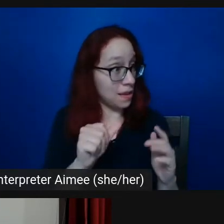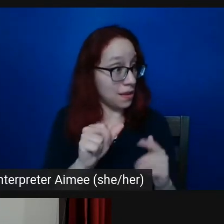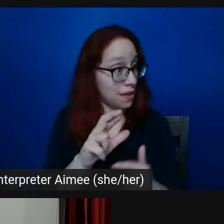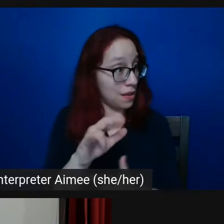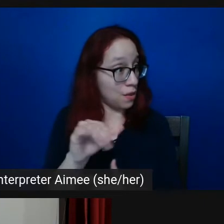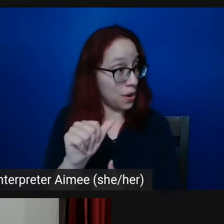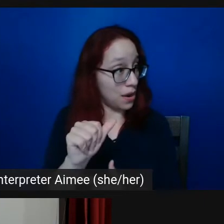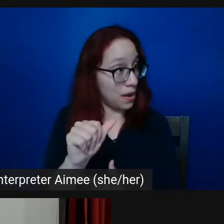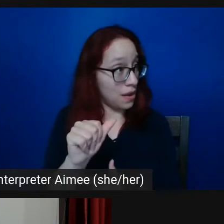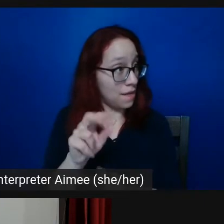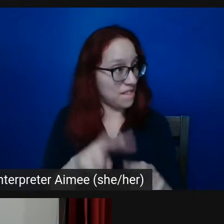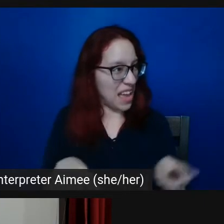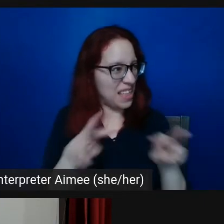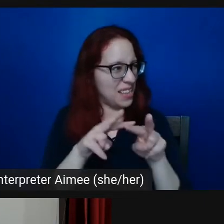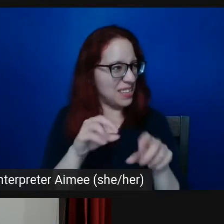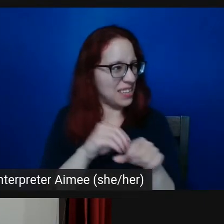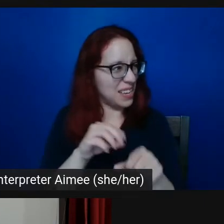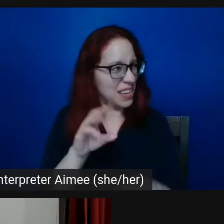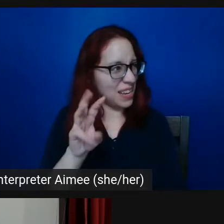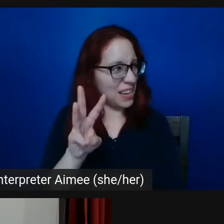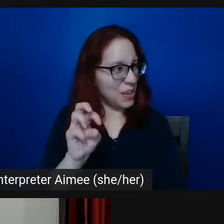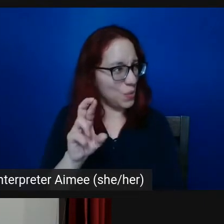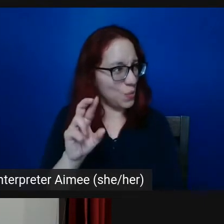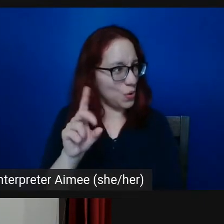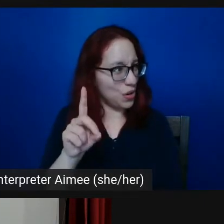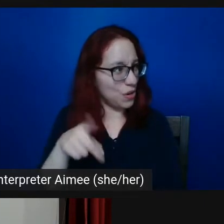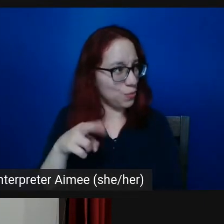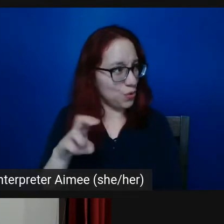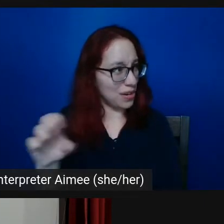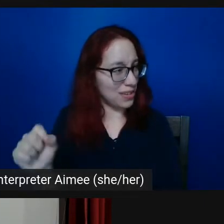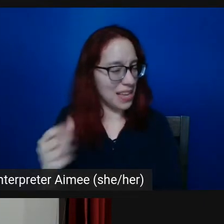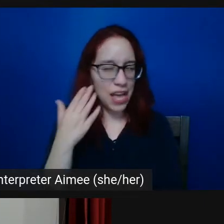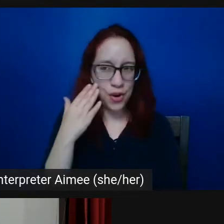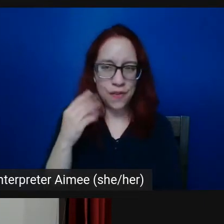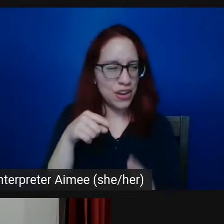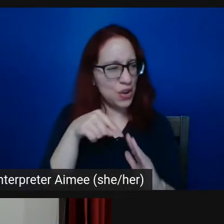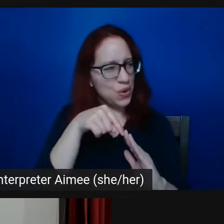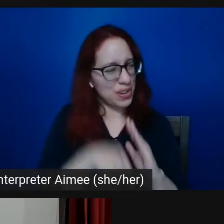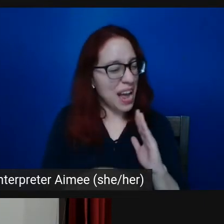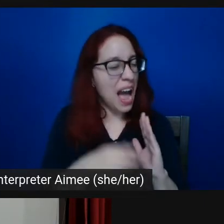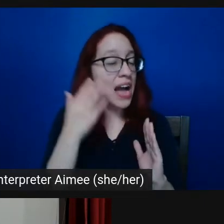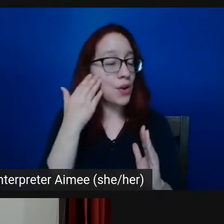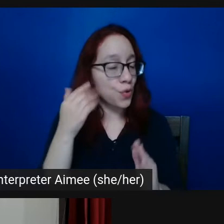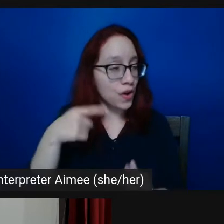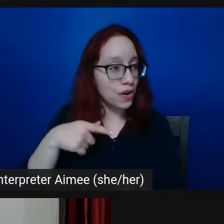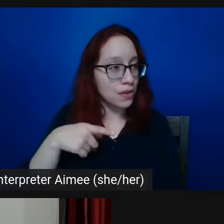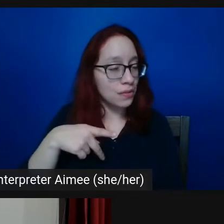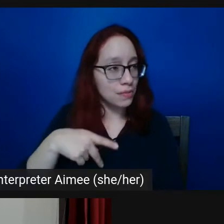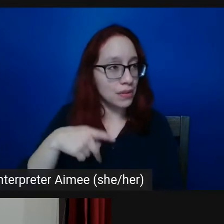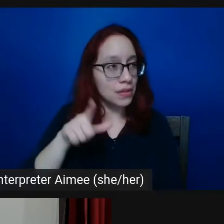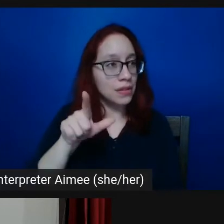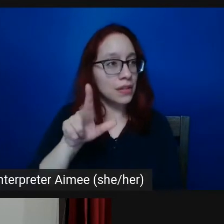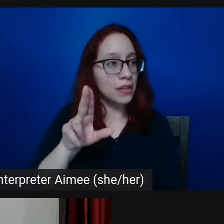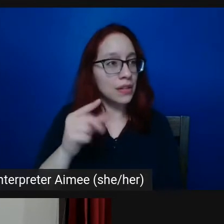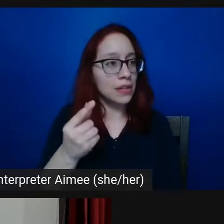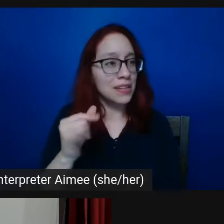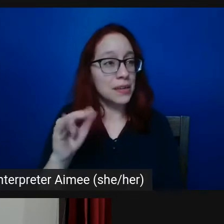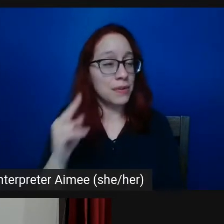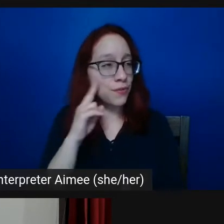I don't recall there being a way to go that deep. I know there's a plugin that allows you to do screen reader text and different things.